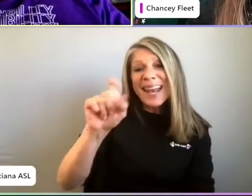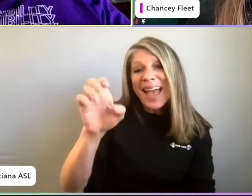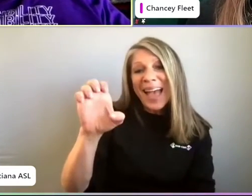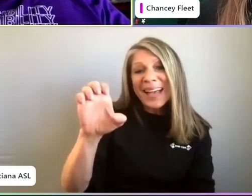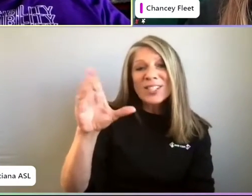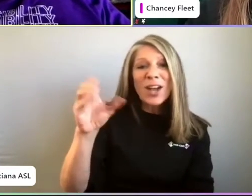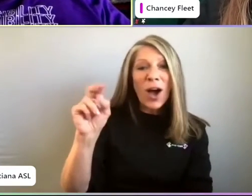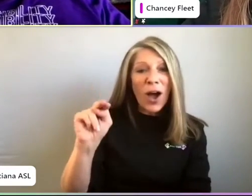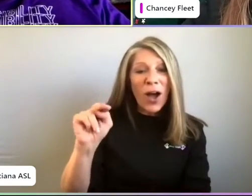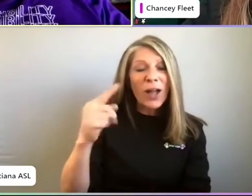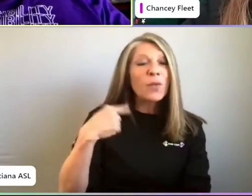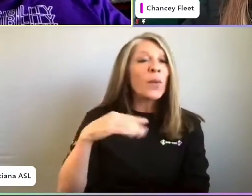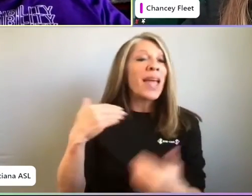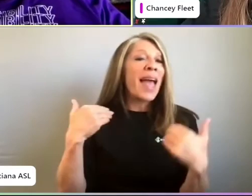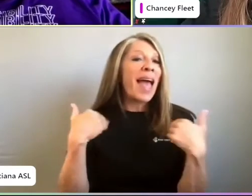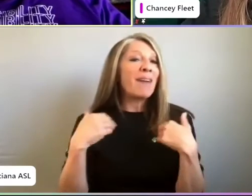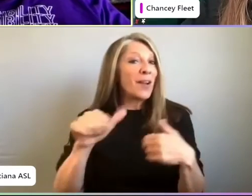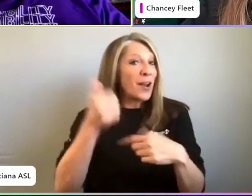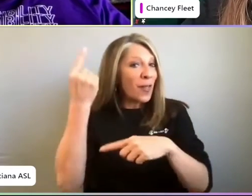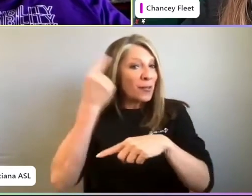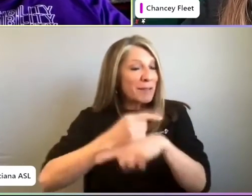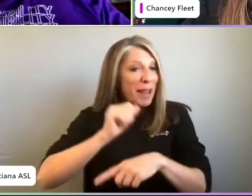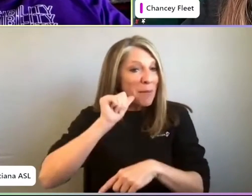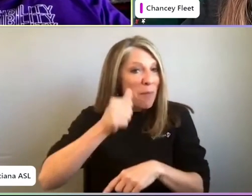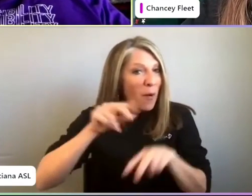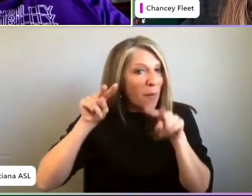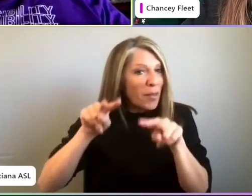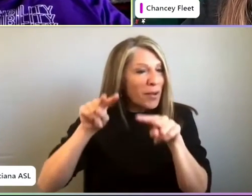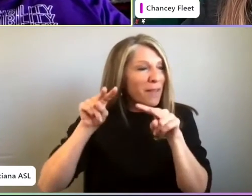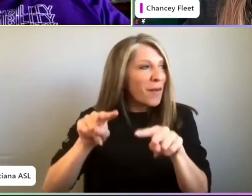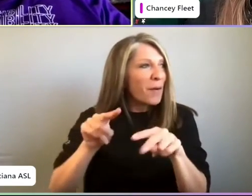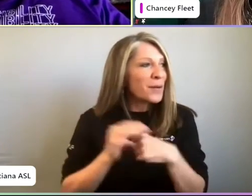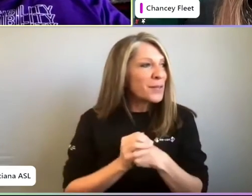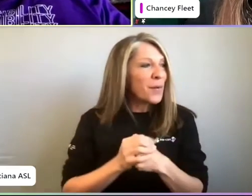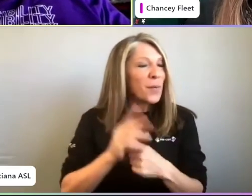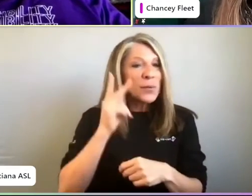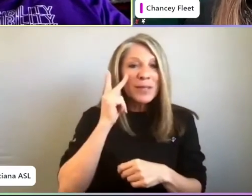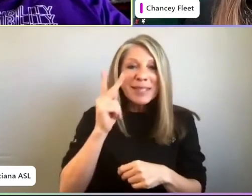well. Thank you again so much for being and presenting at